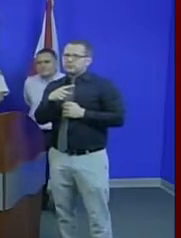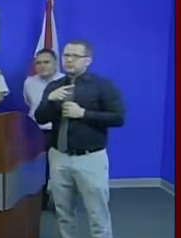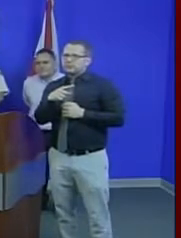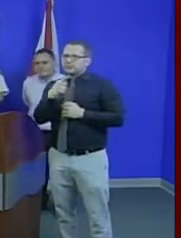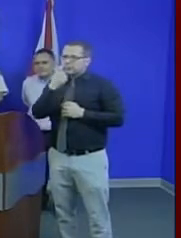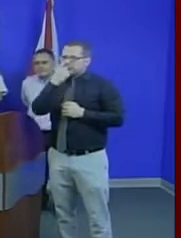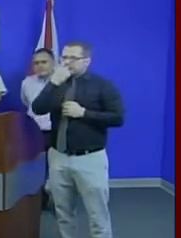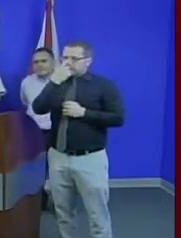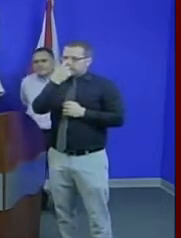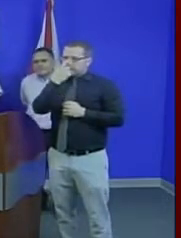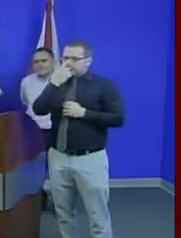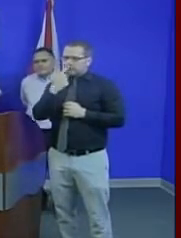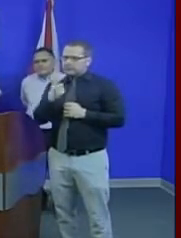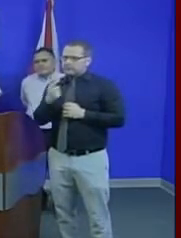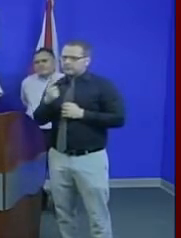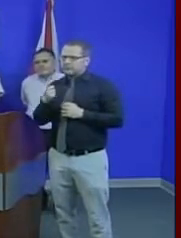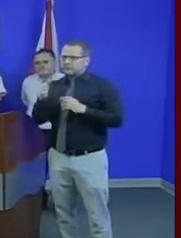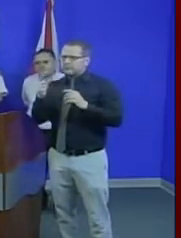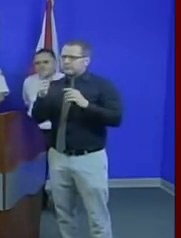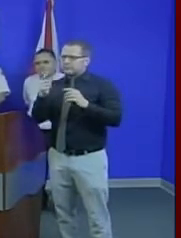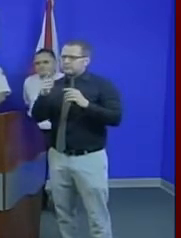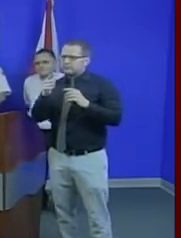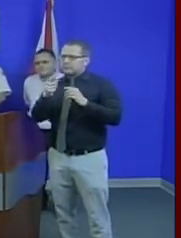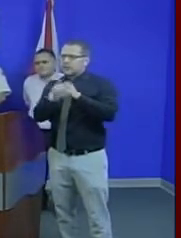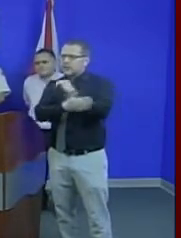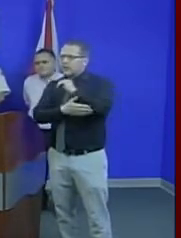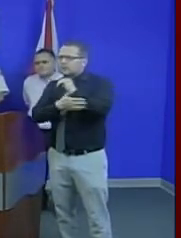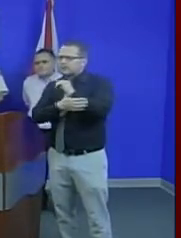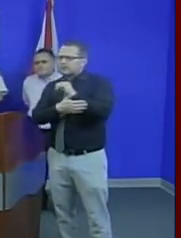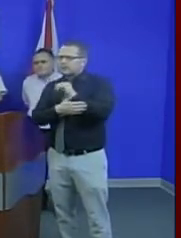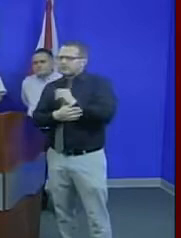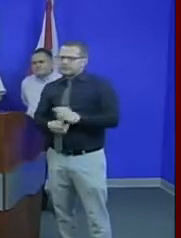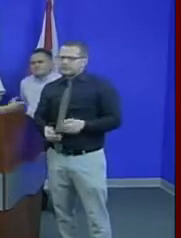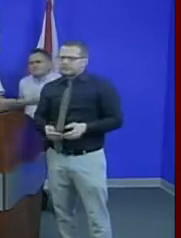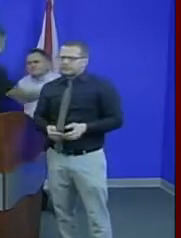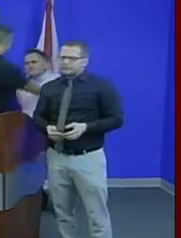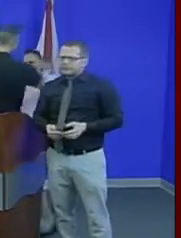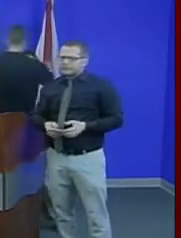YES. AND THEN AMY. [INAUDIBLE.